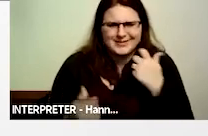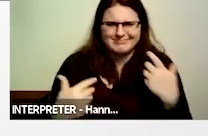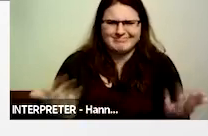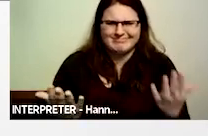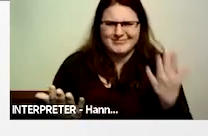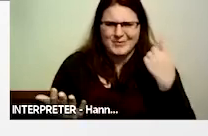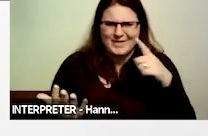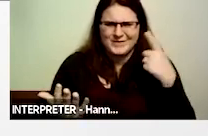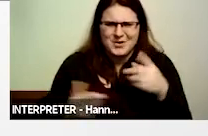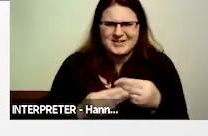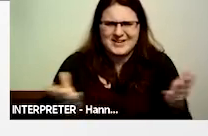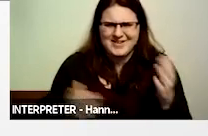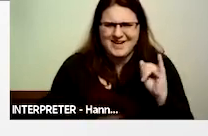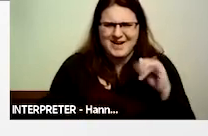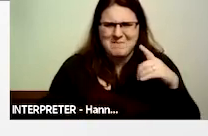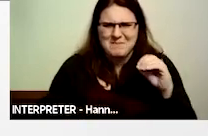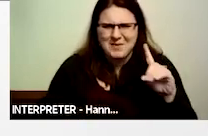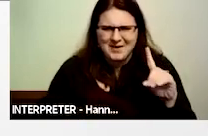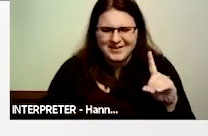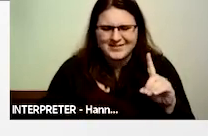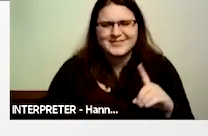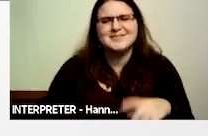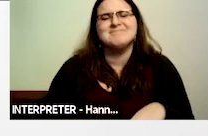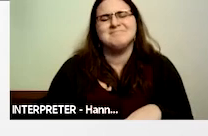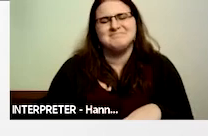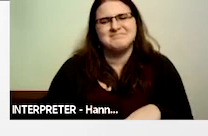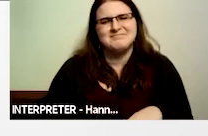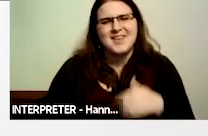who was giving me a hard time about that. When they did their multi factor authentication.